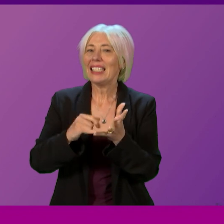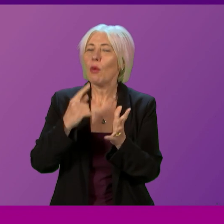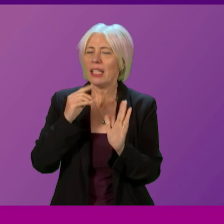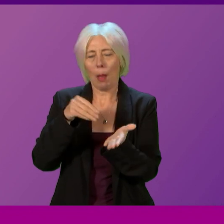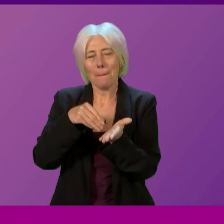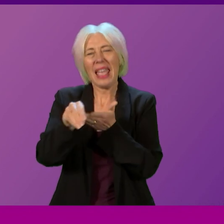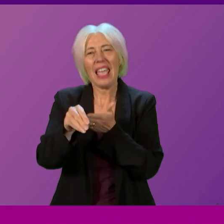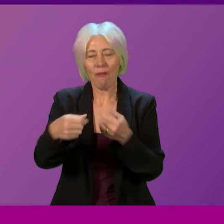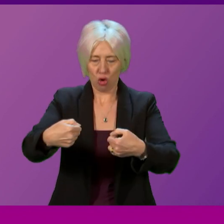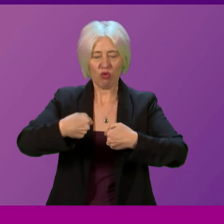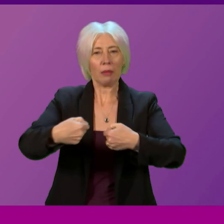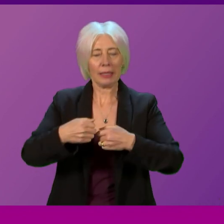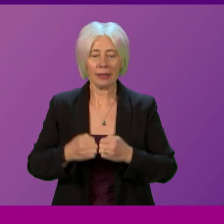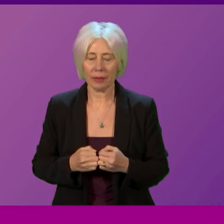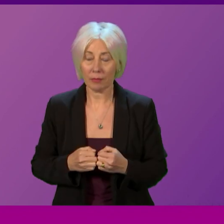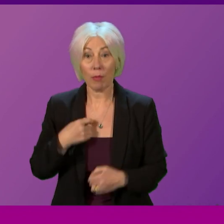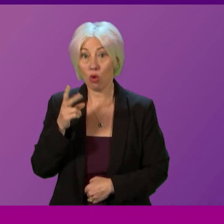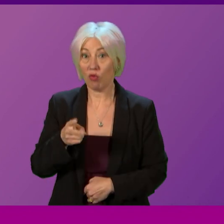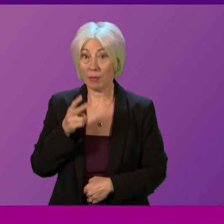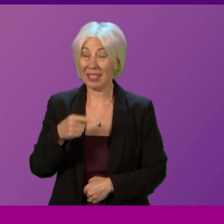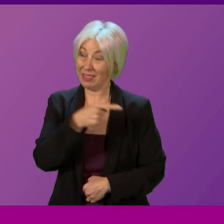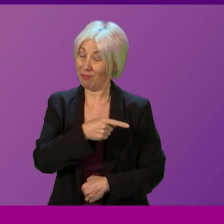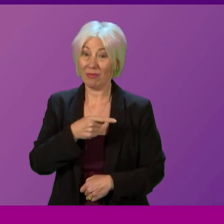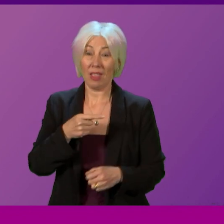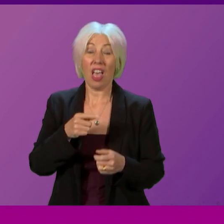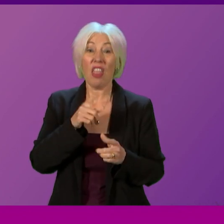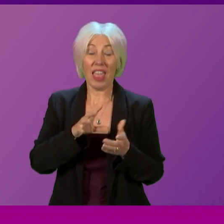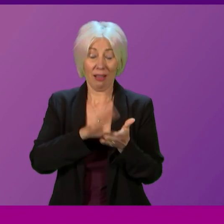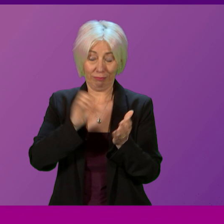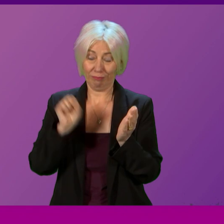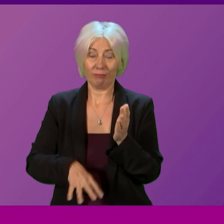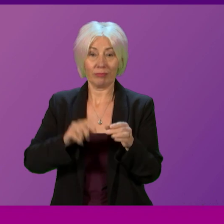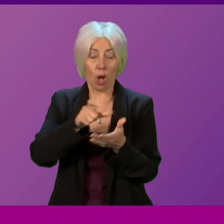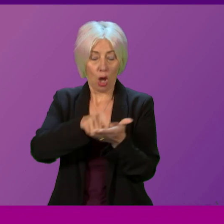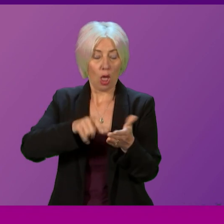I repeat: this is the Government that abolished prescription charges—something that Labour